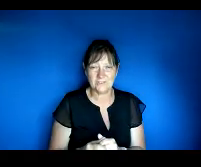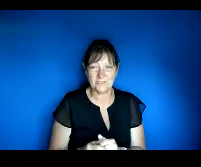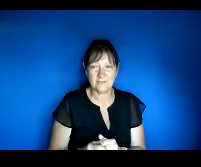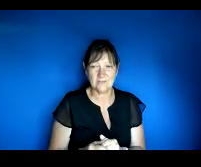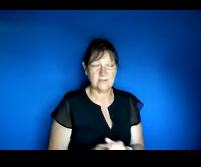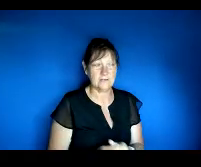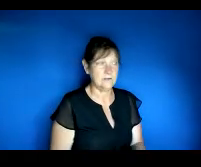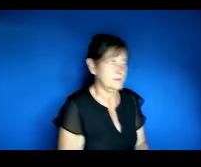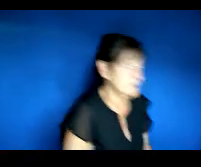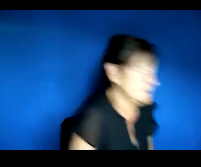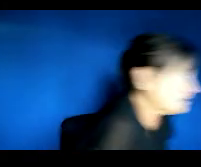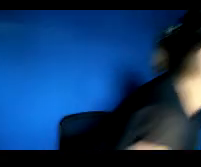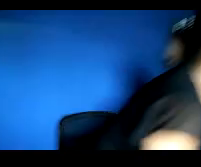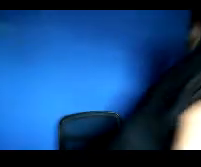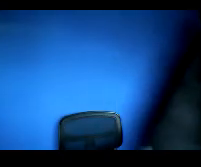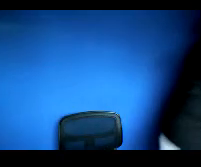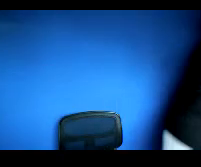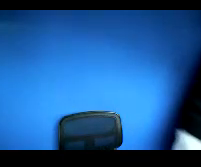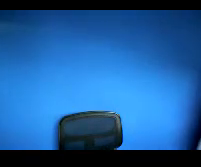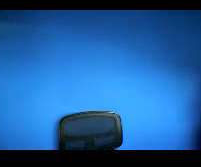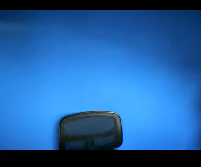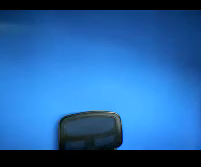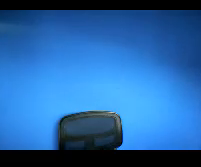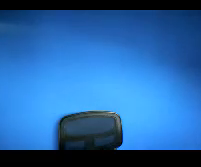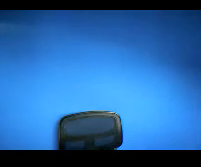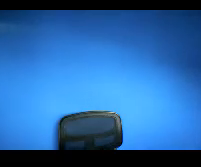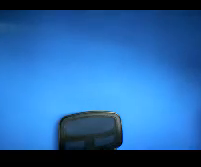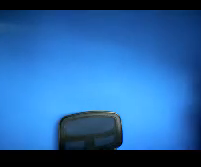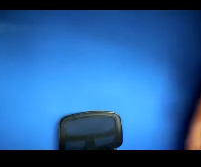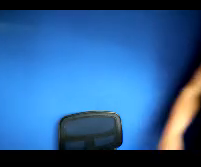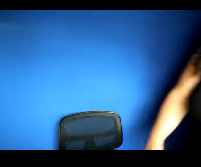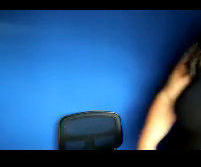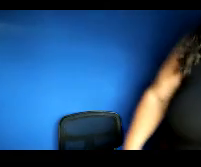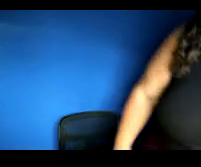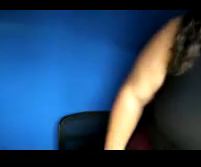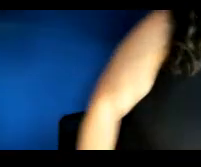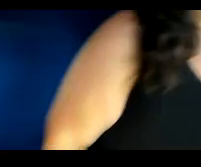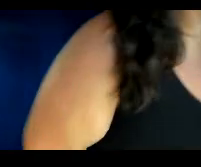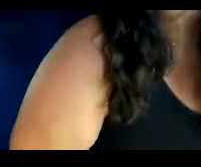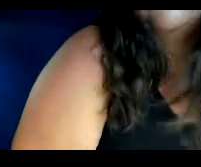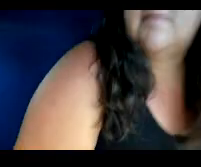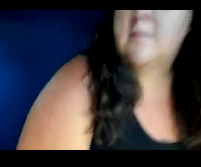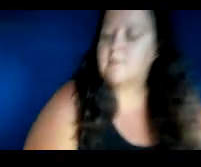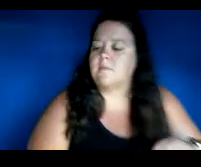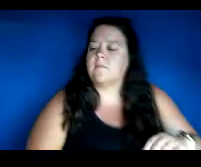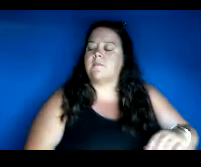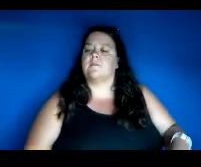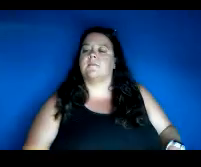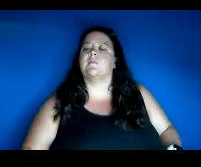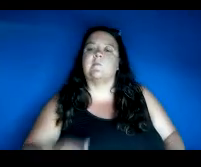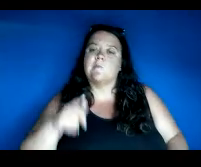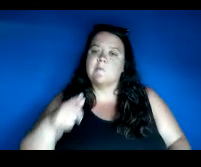Aaron, I'll throw this one to you. We have a question about, what are some spaces or accommodations possibly specific to students with autism or ADHD